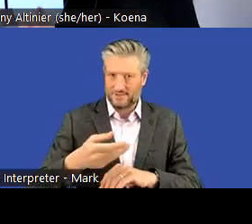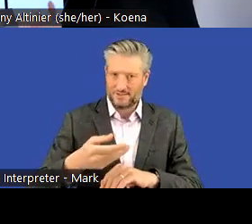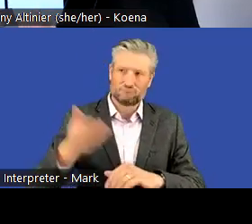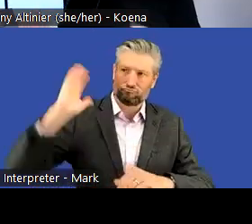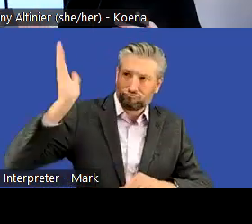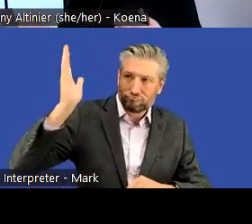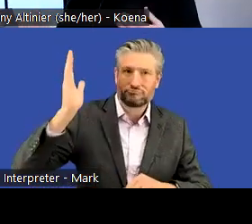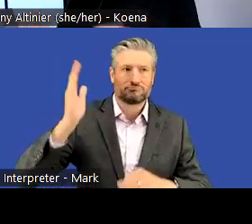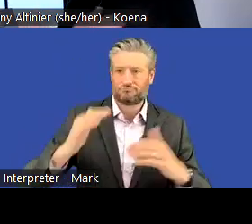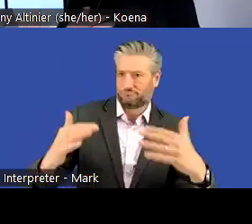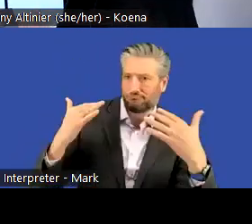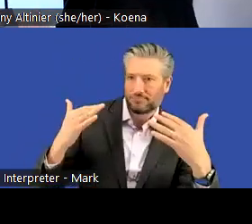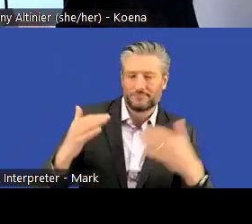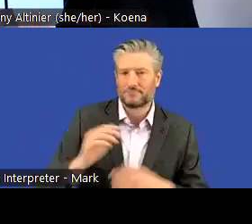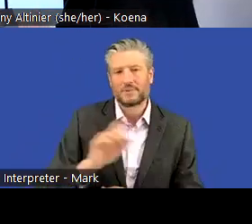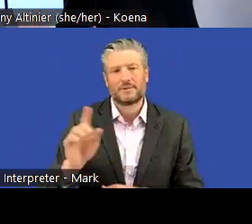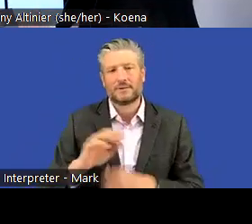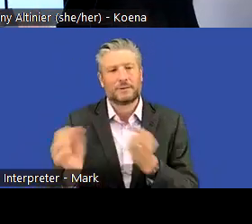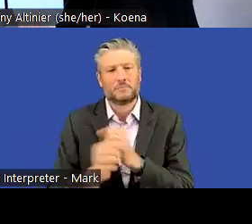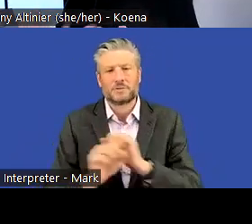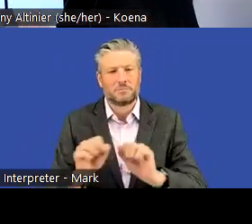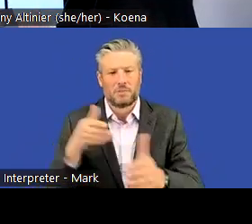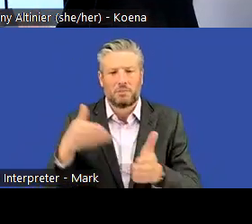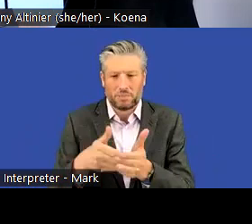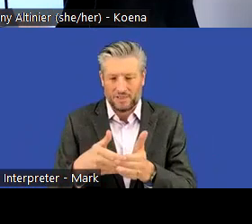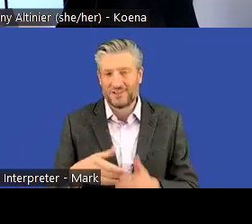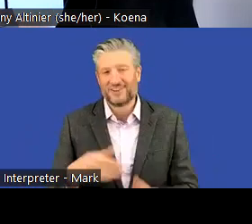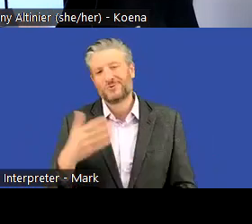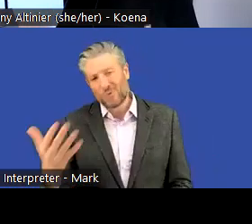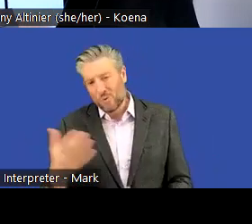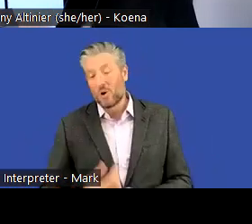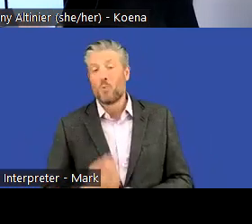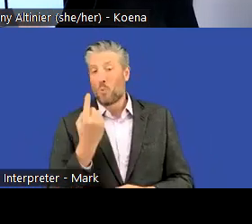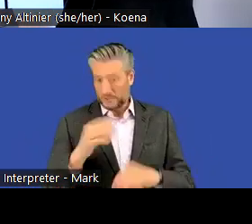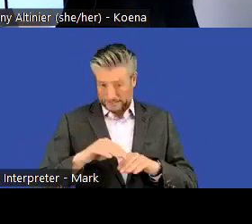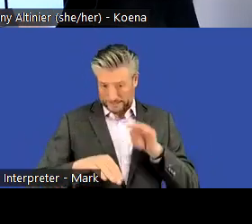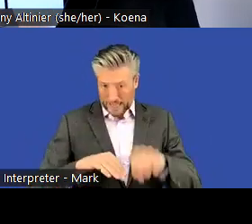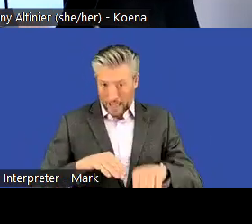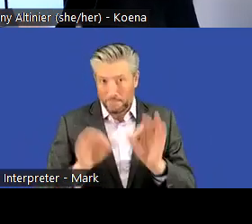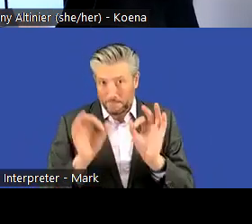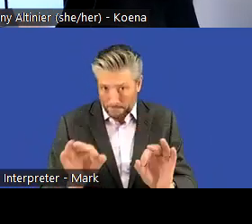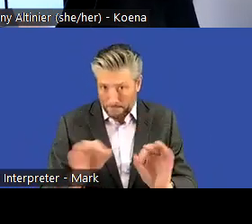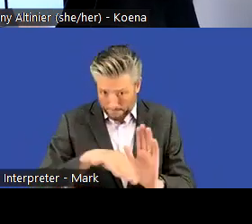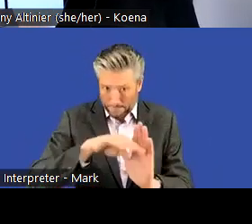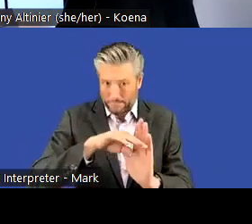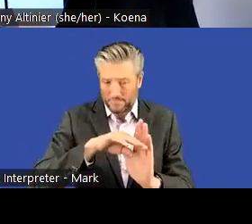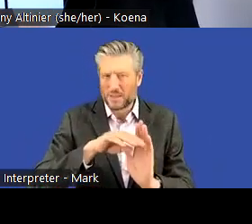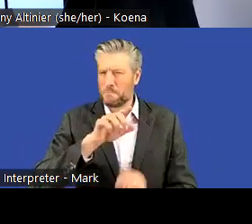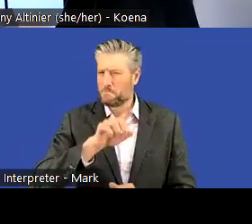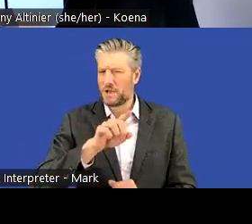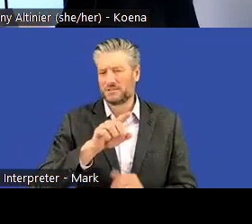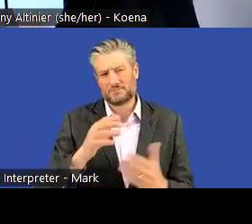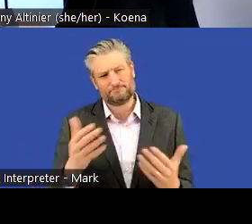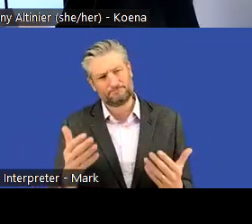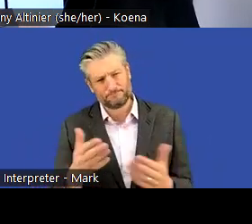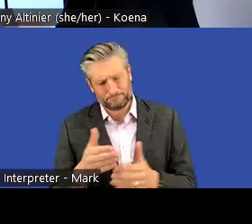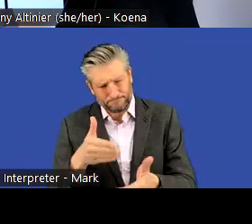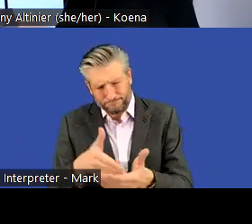So we have the first steps, but we still have the problem to make accessibility the new